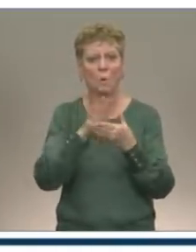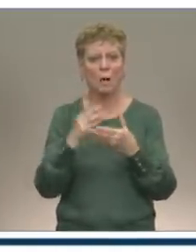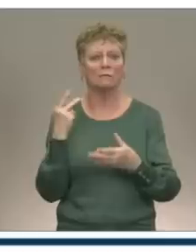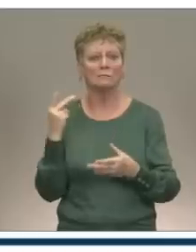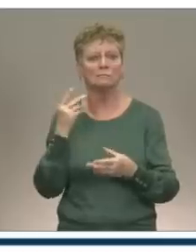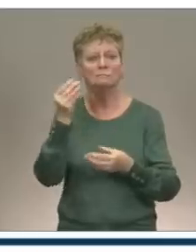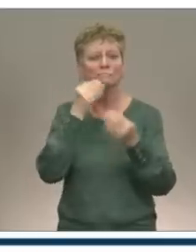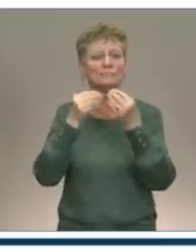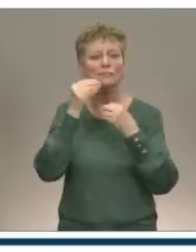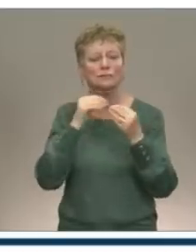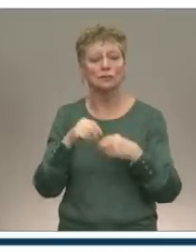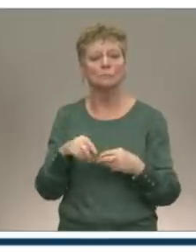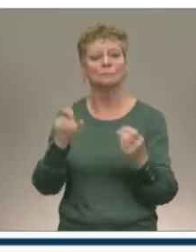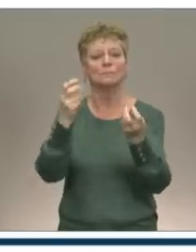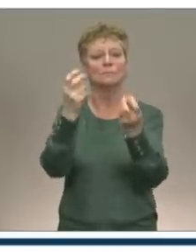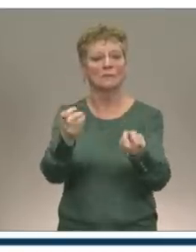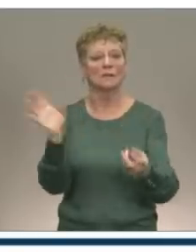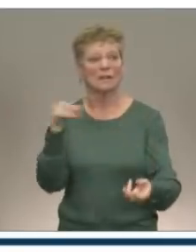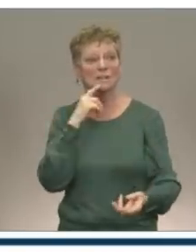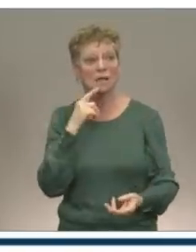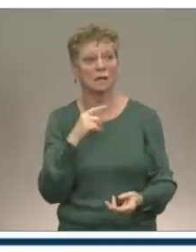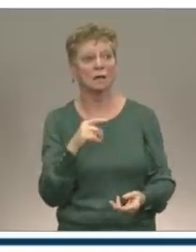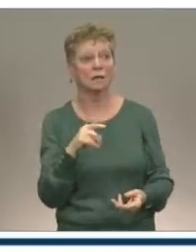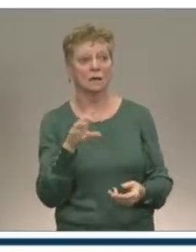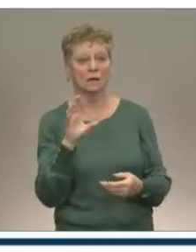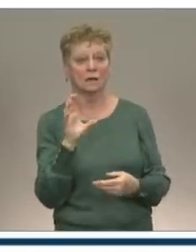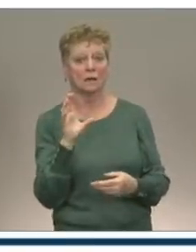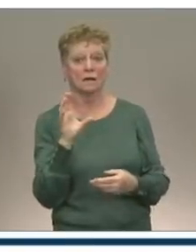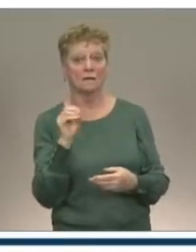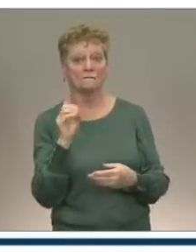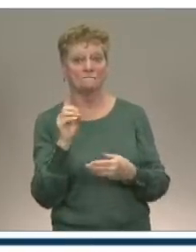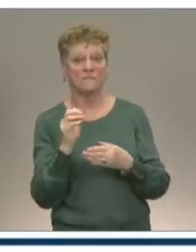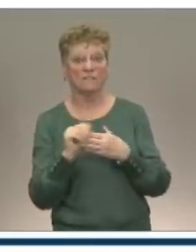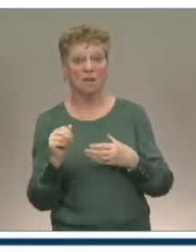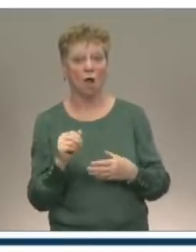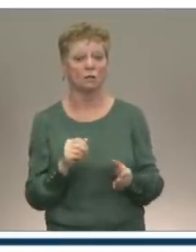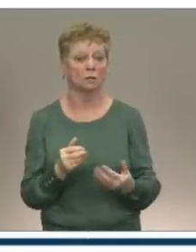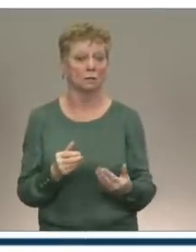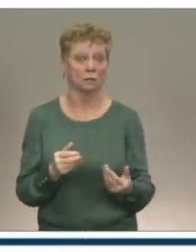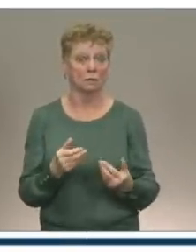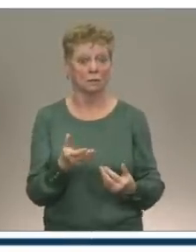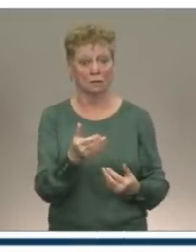they were offered for fifty dollars uh proof of vaccination as they were going back to their car